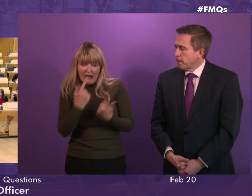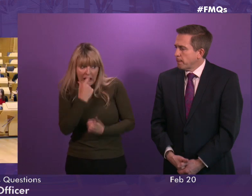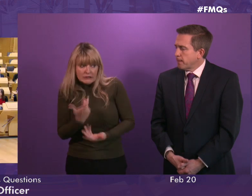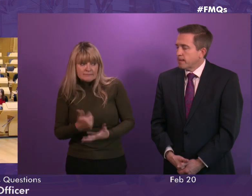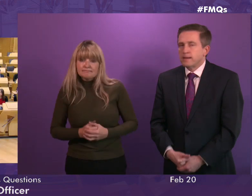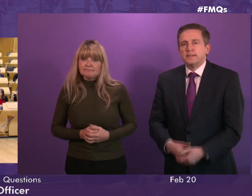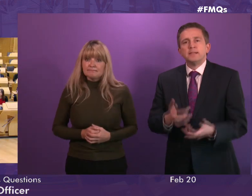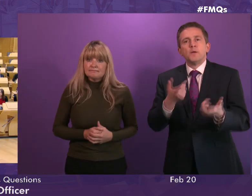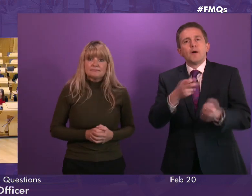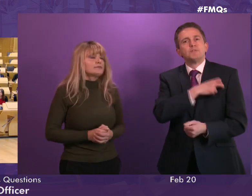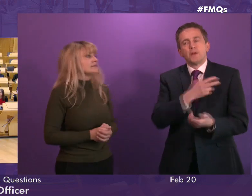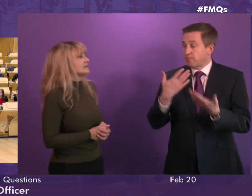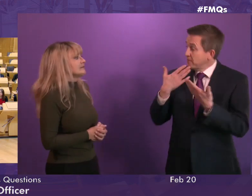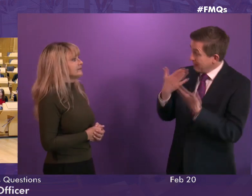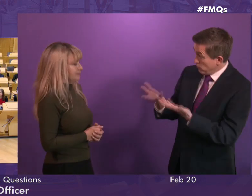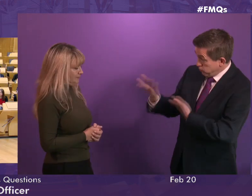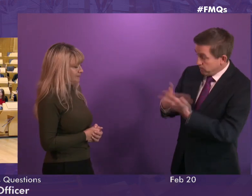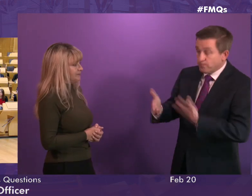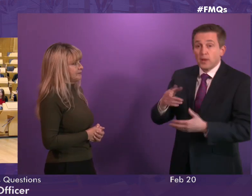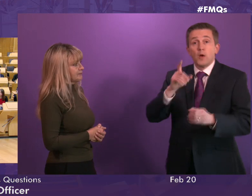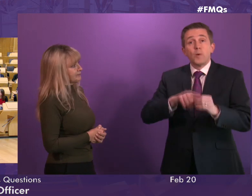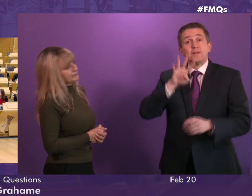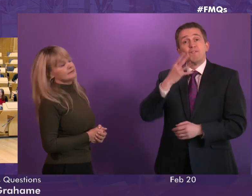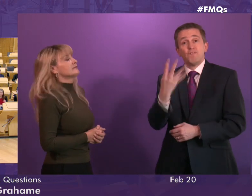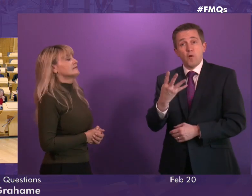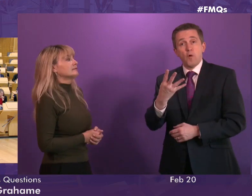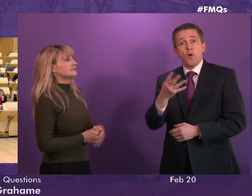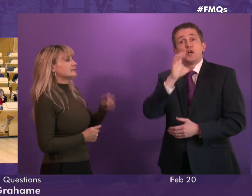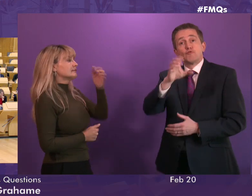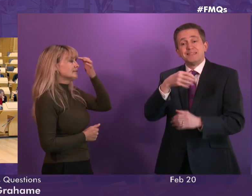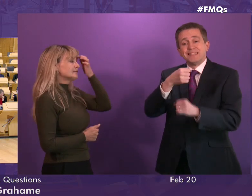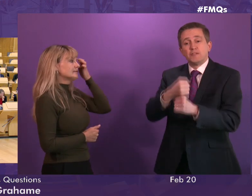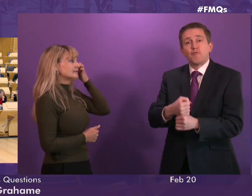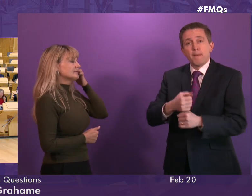Christine Grahame (Midlothian South, Tweeddale and Lauderdale) (SNP):